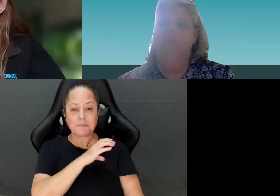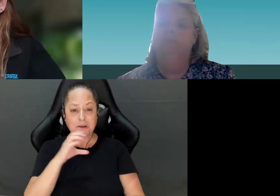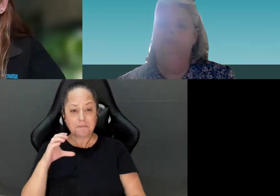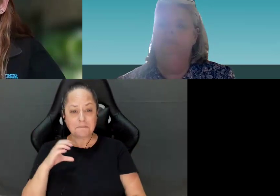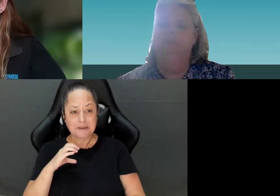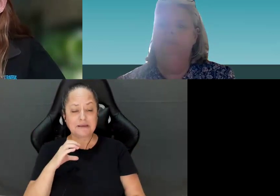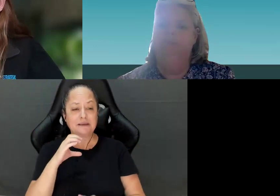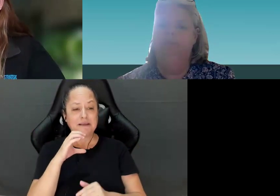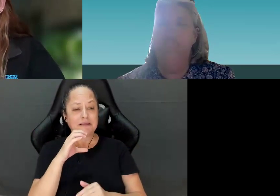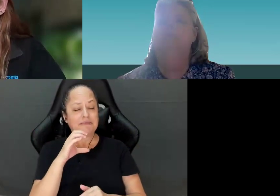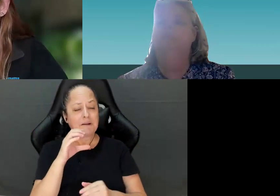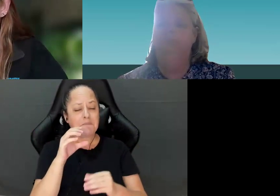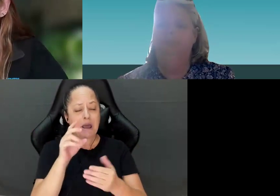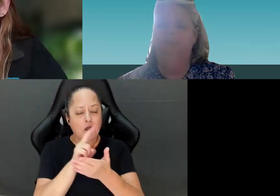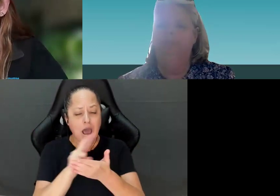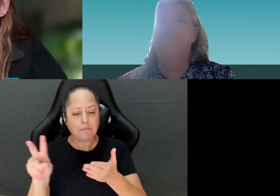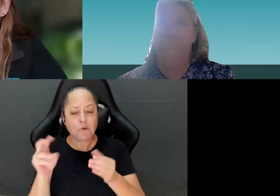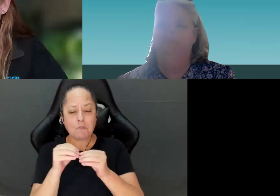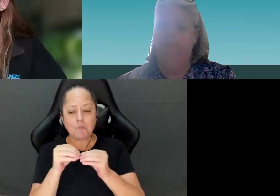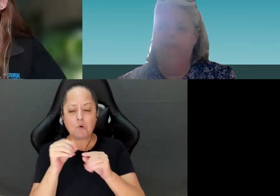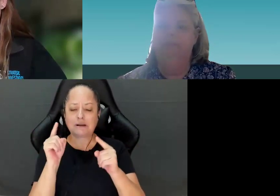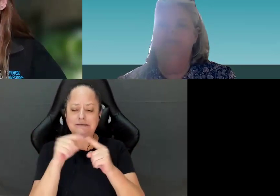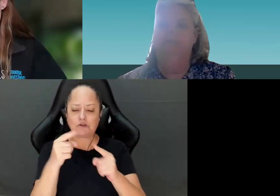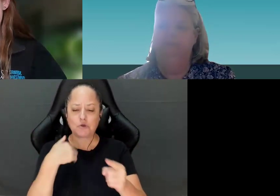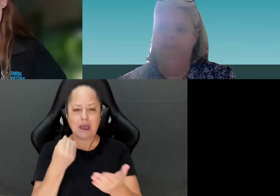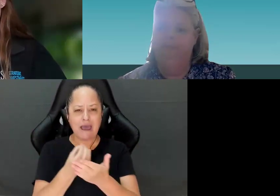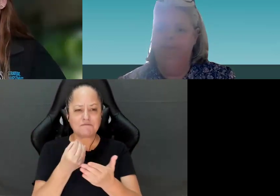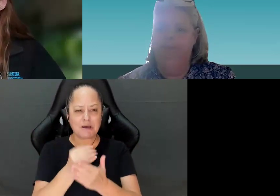And then a couple more weeks until you have funds in your account after because it takes